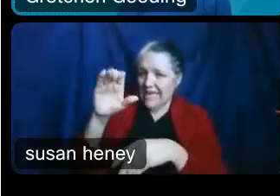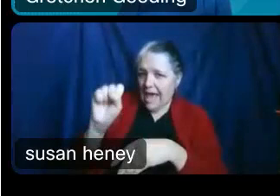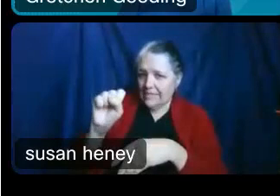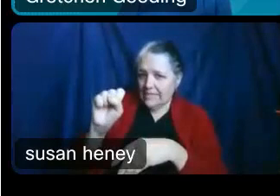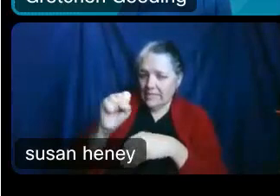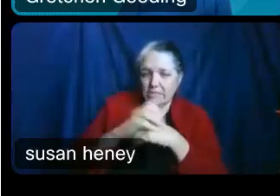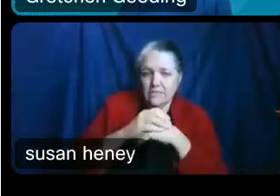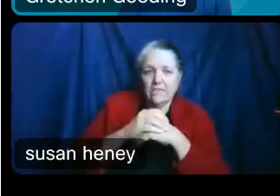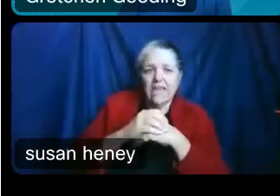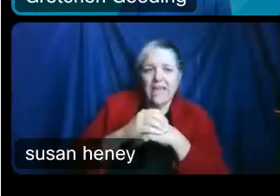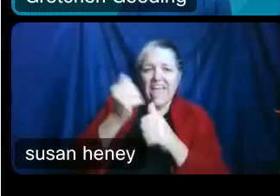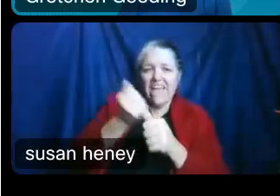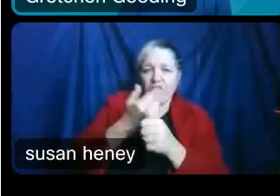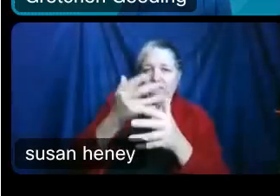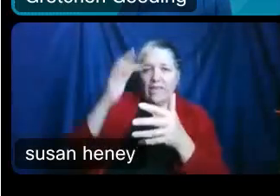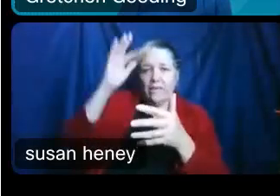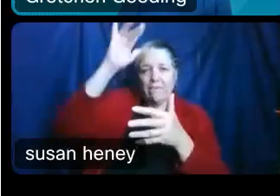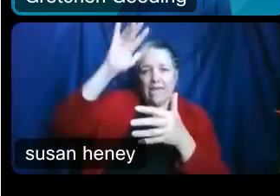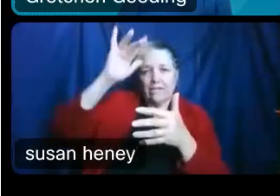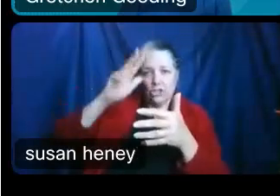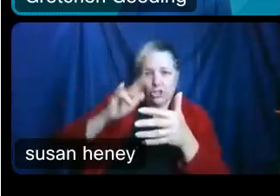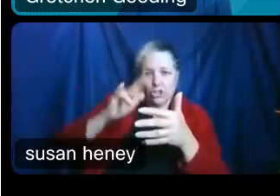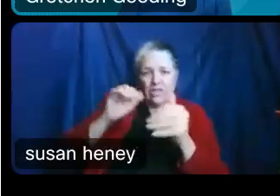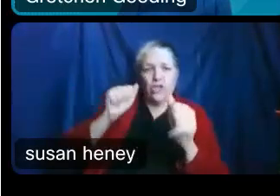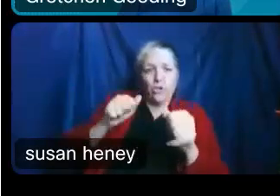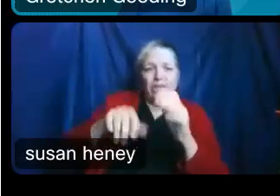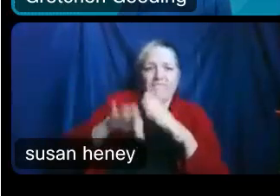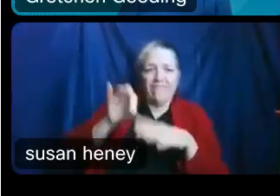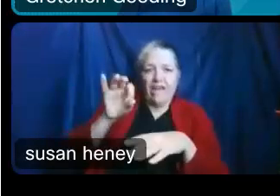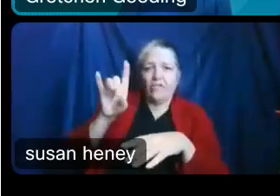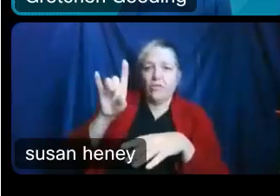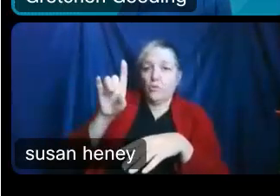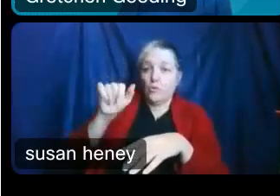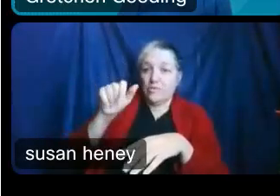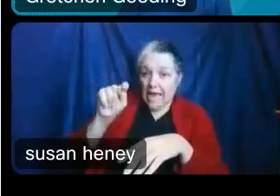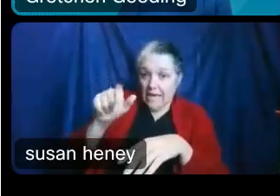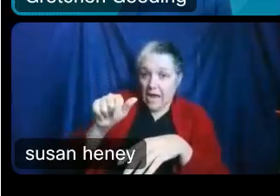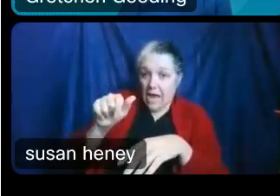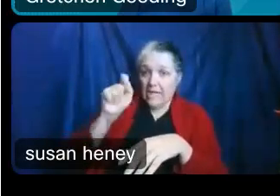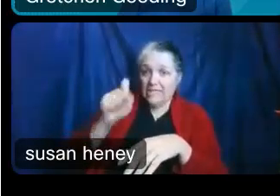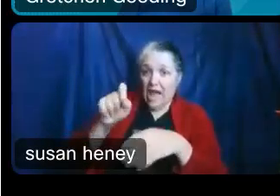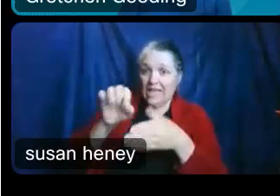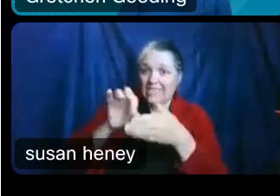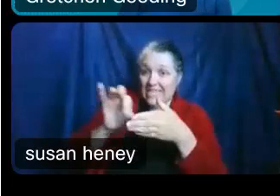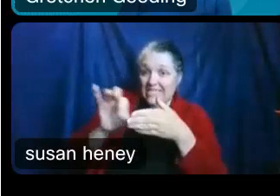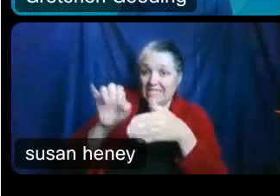I mentioned above are available through data.census.gov. I'll talk about narrative profiles on the